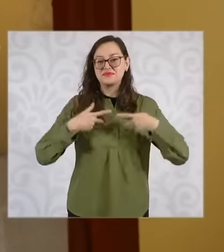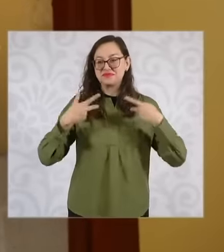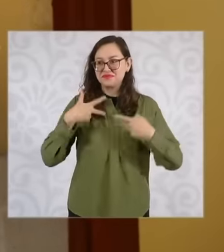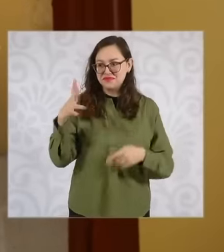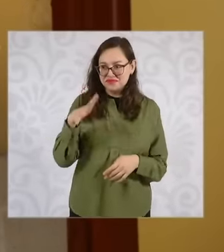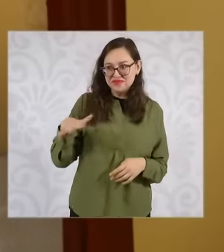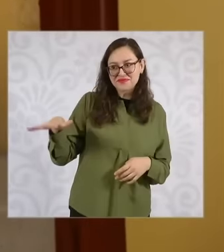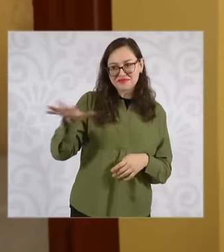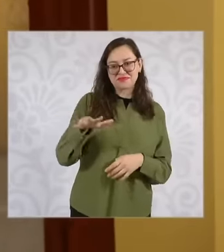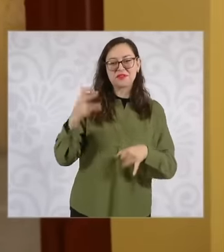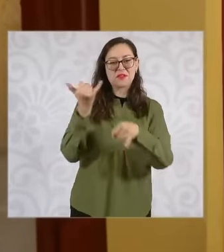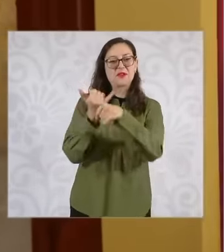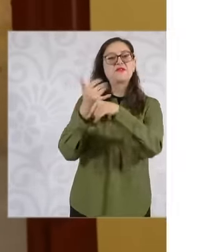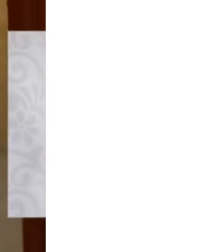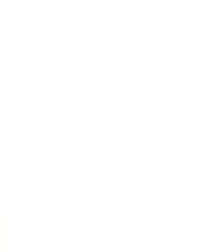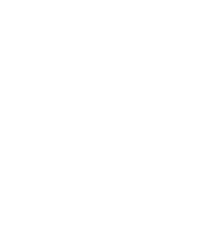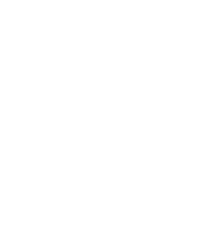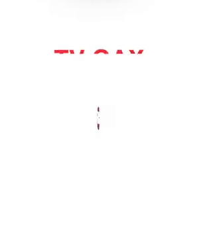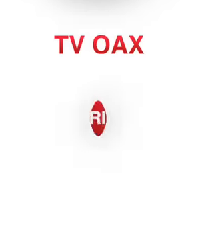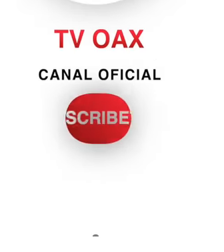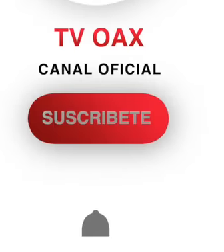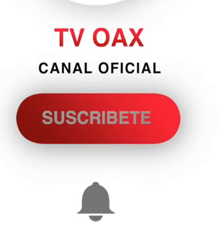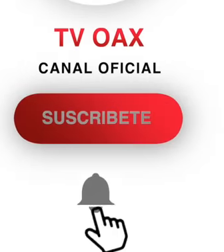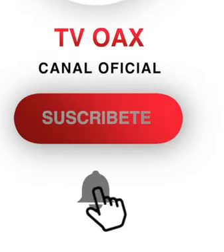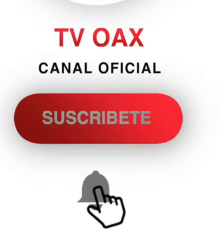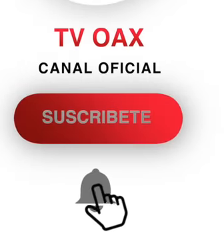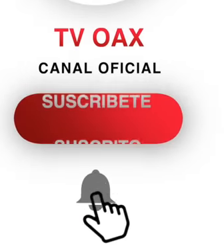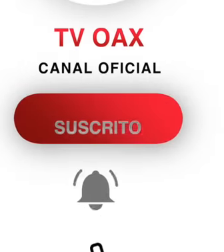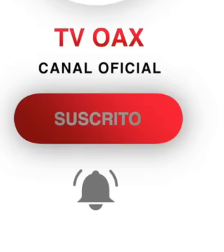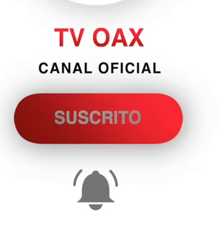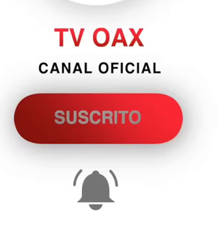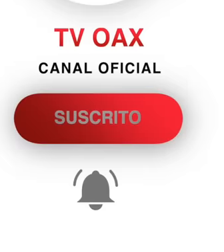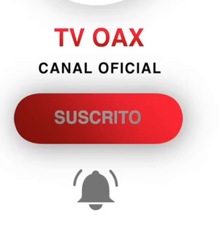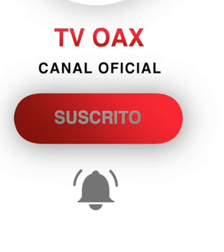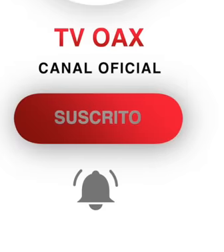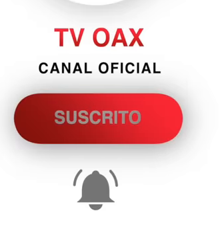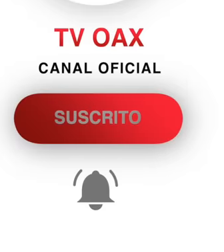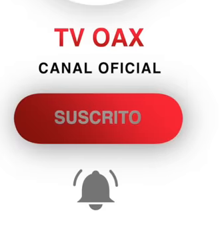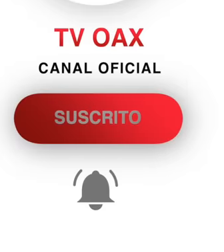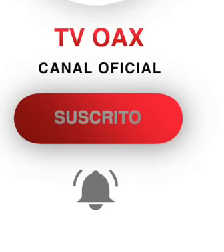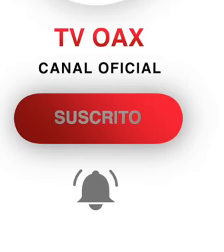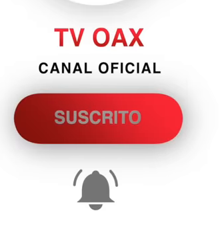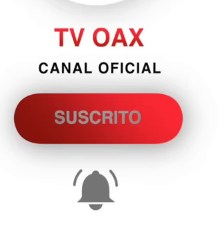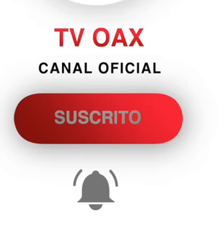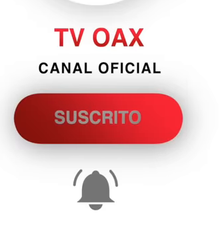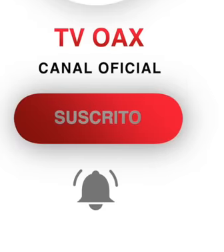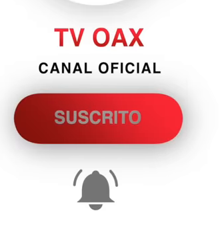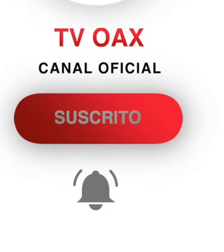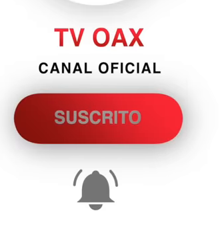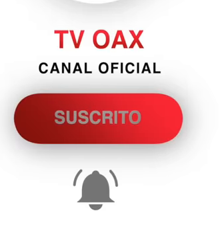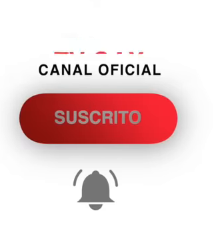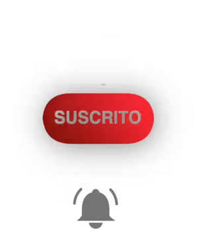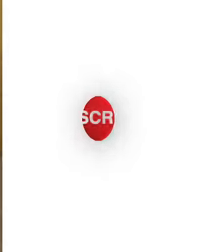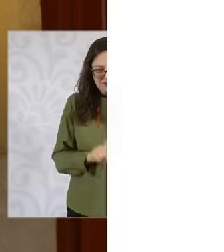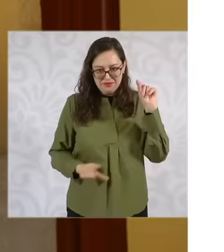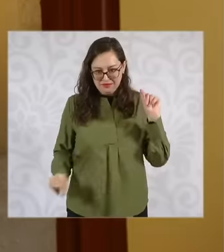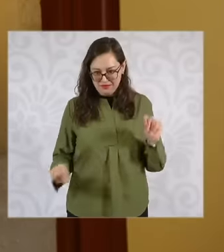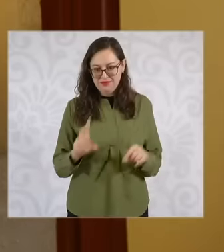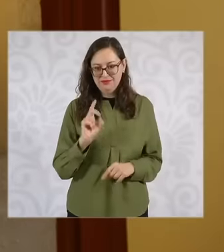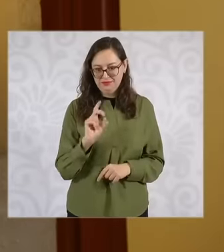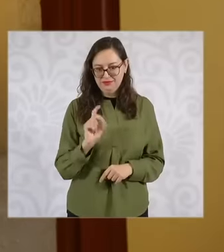through the Infonavit delegations in the country there are service centers we have 32 in the country